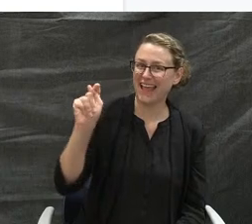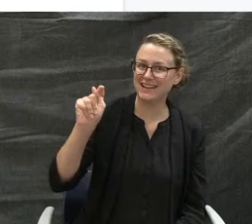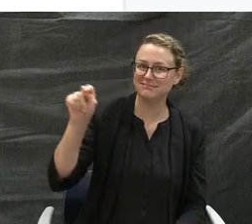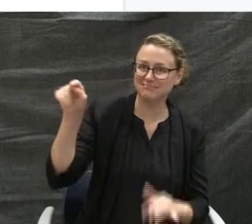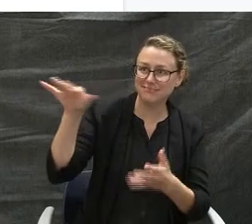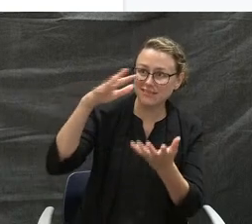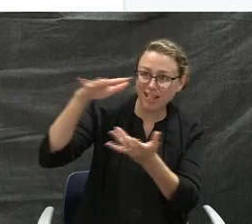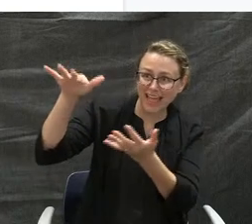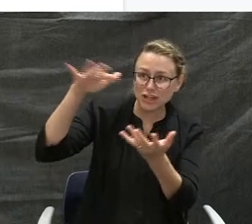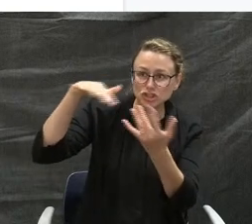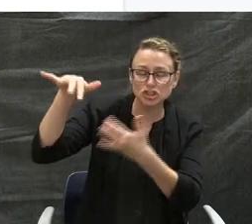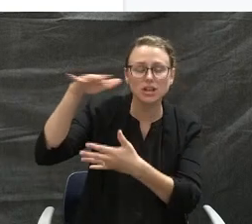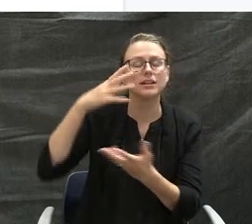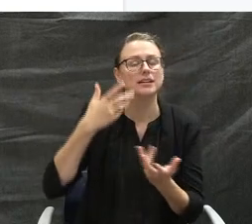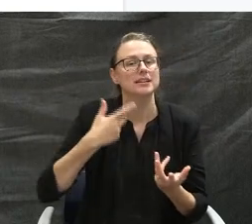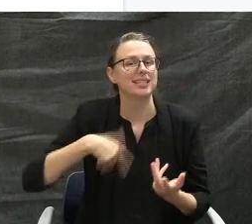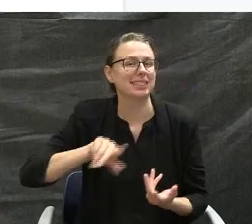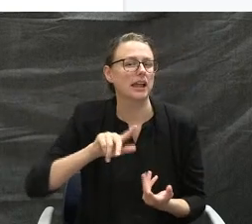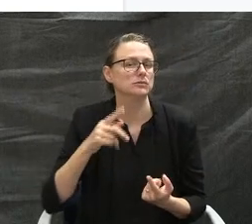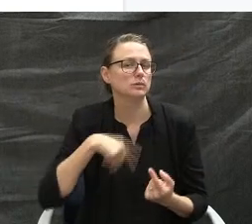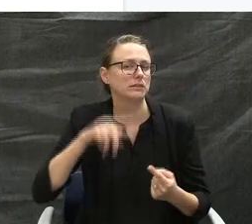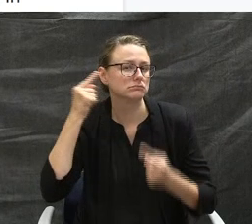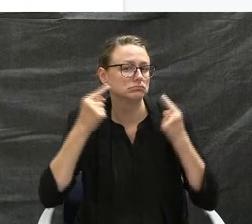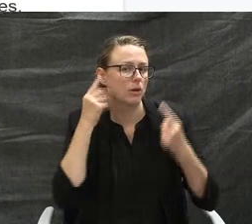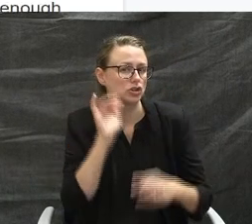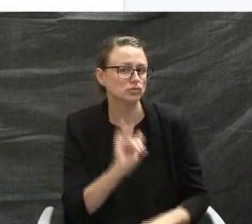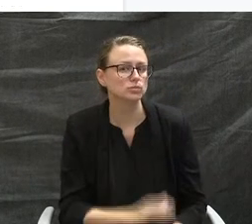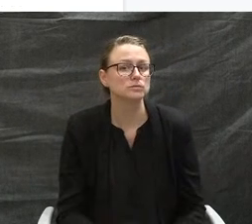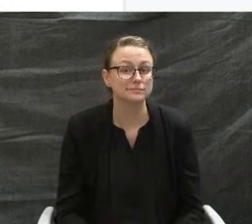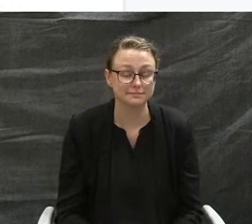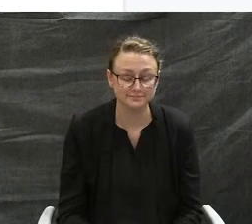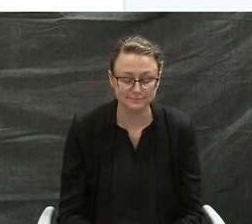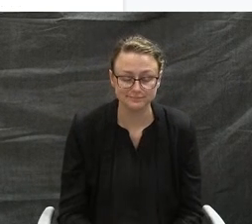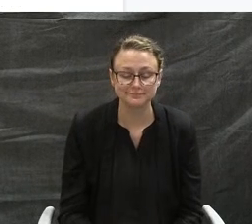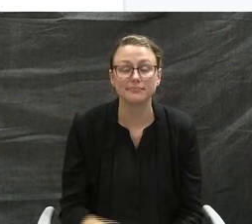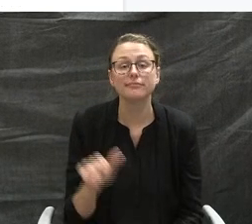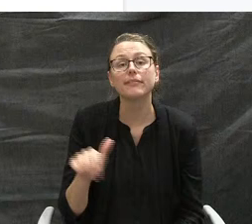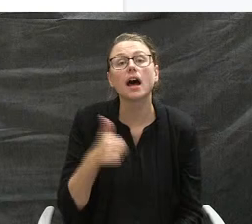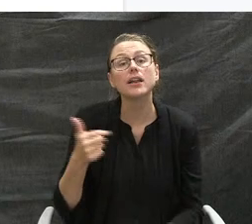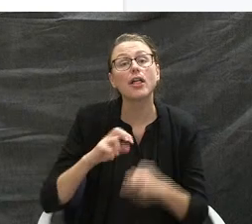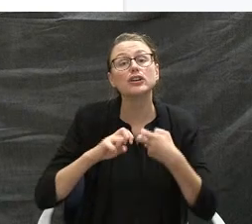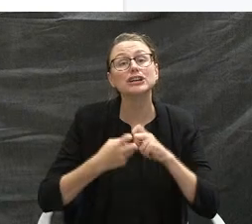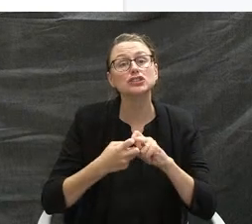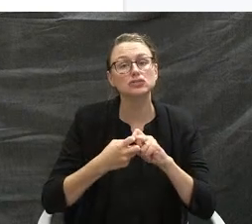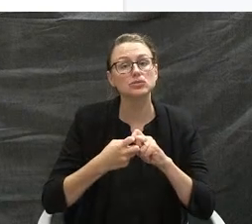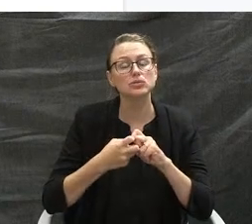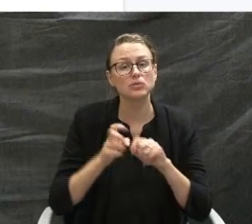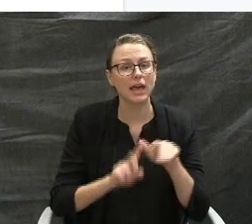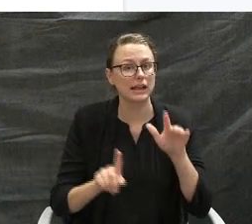we also had about about space. Another issue that came up that presented a pretty significant